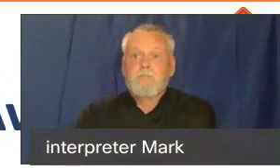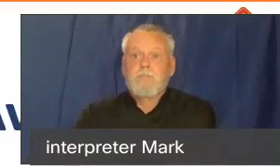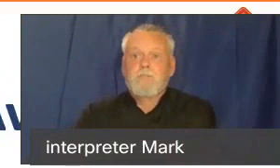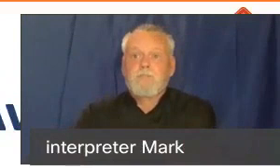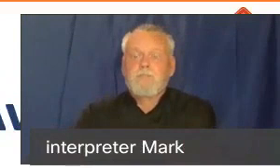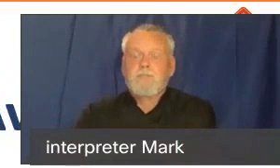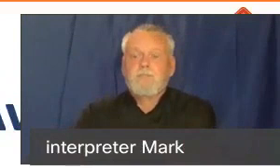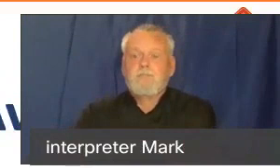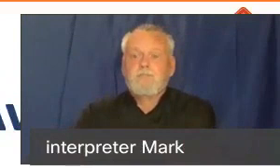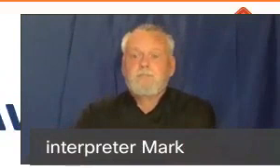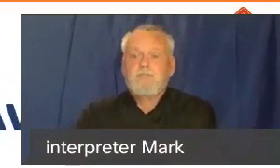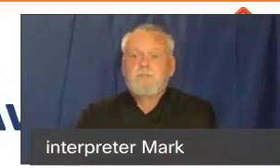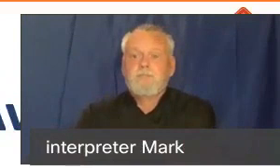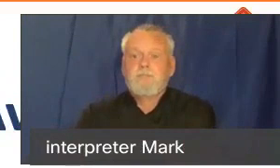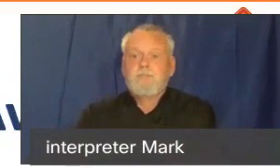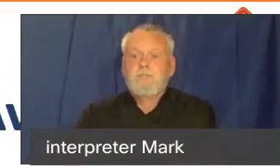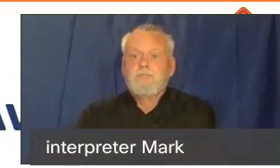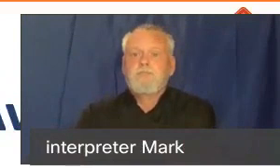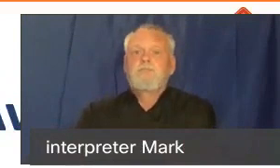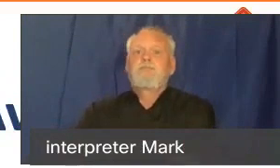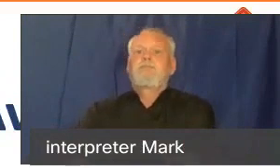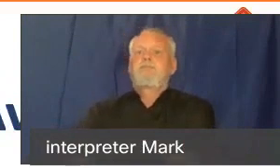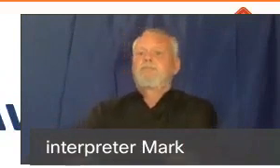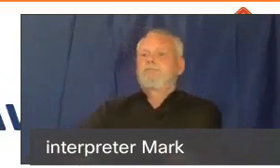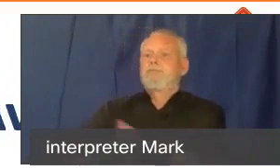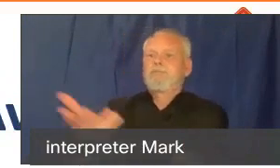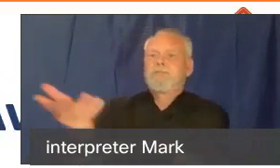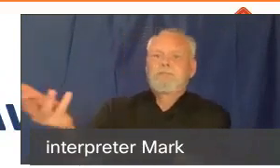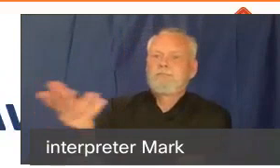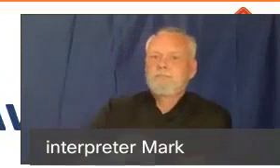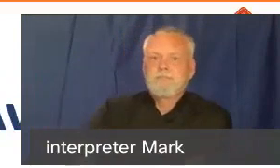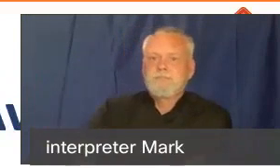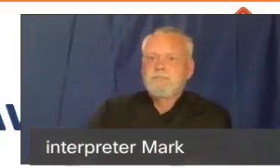To her or Michael.